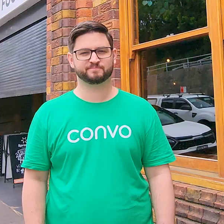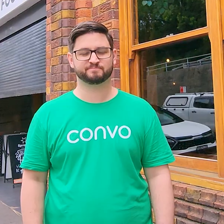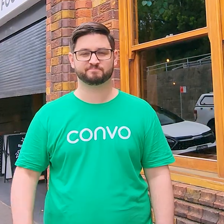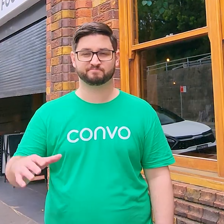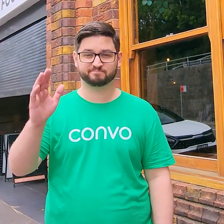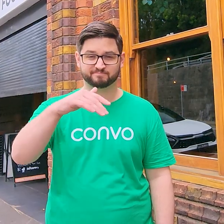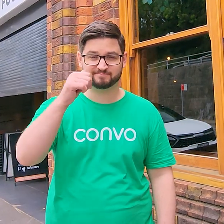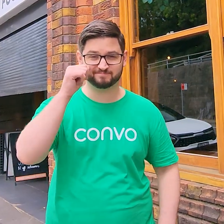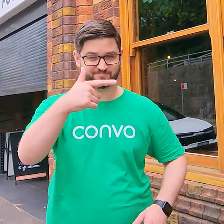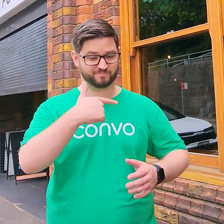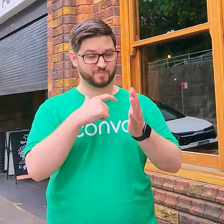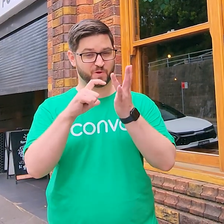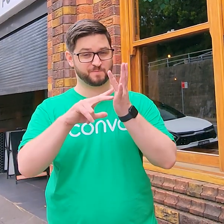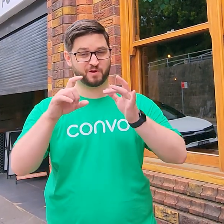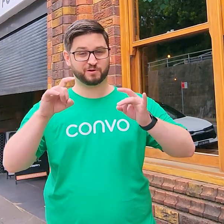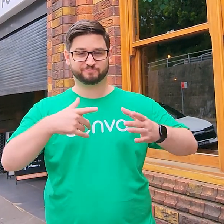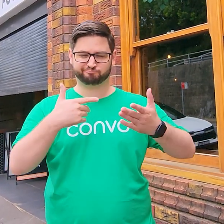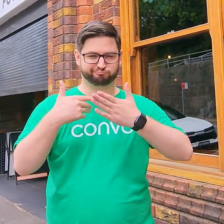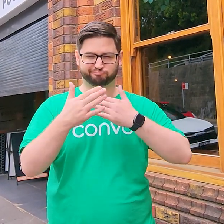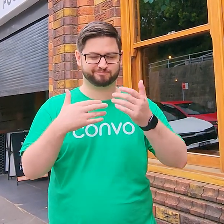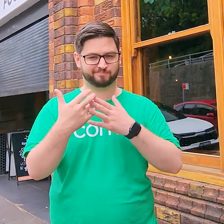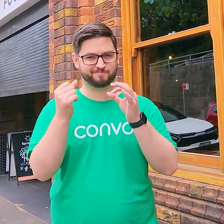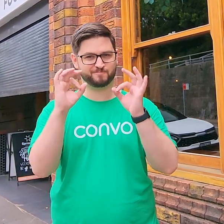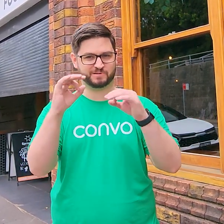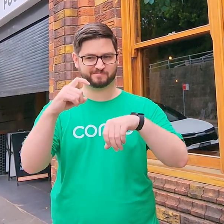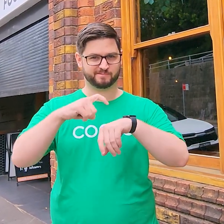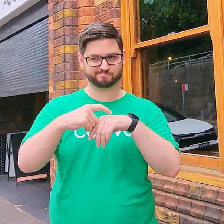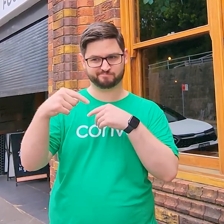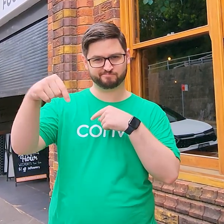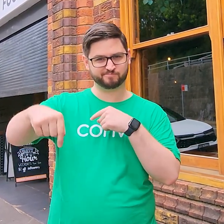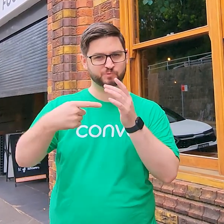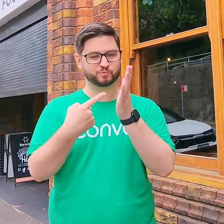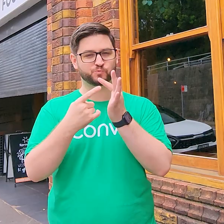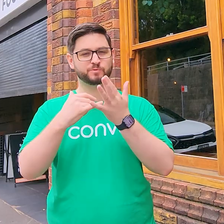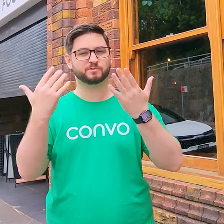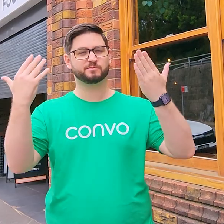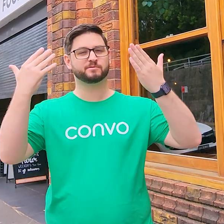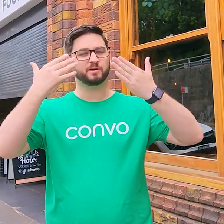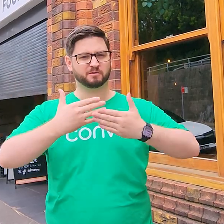Did you know that Convo Australia has organised a special event this Tuesday night?